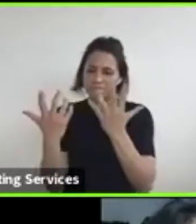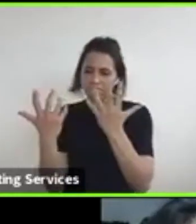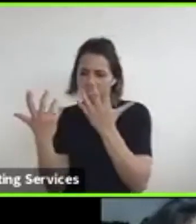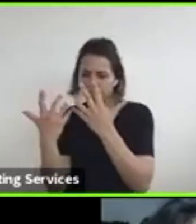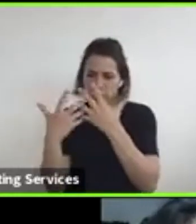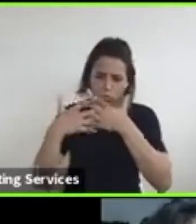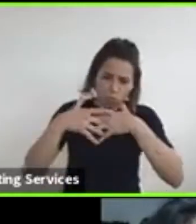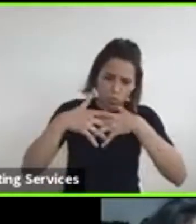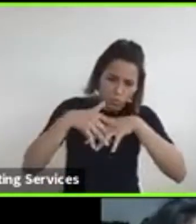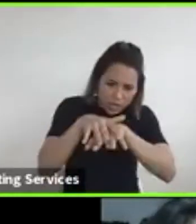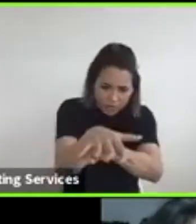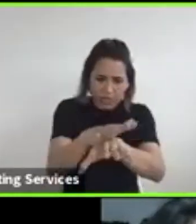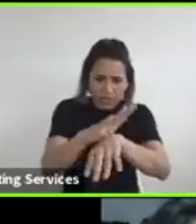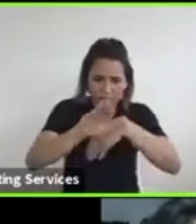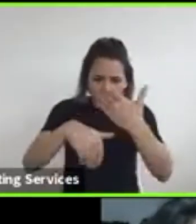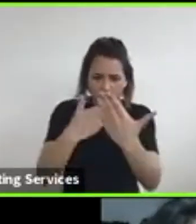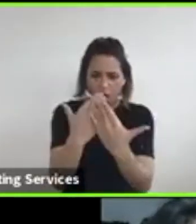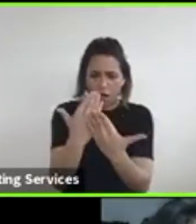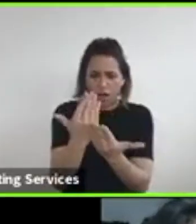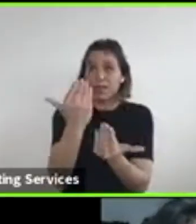THAT WE -- SO THAT WE DO CREATE, THIS NEW WORLD